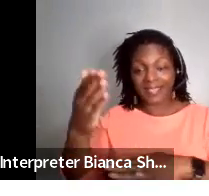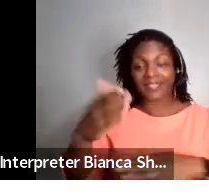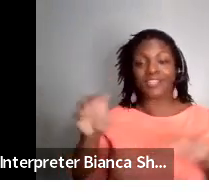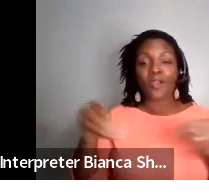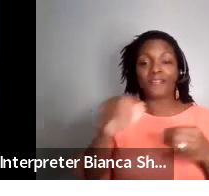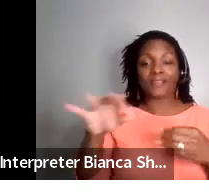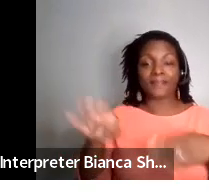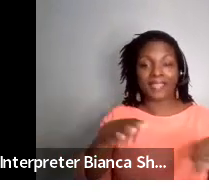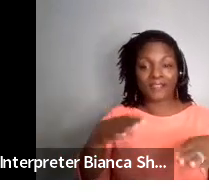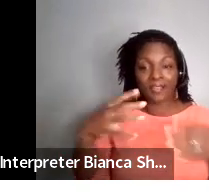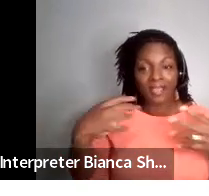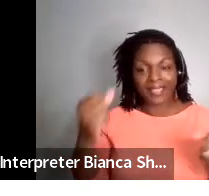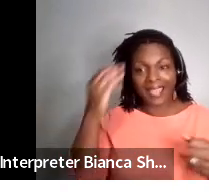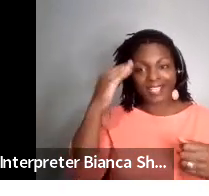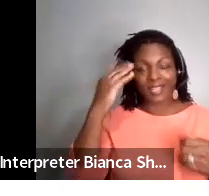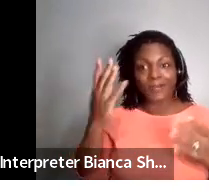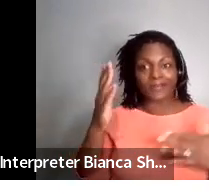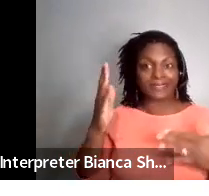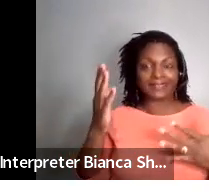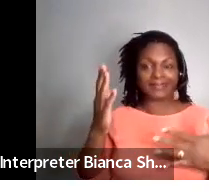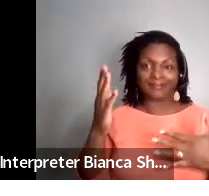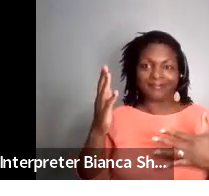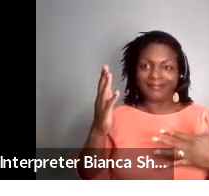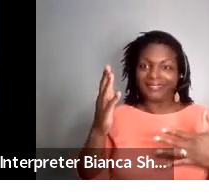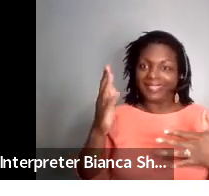So I know it's late in the day i'm gonna try to keep it.